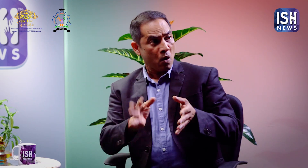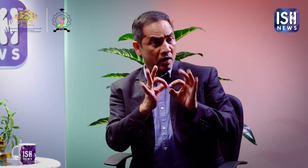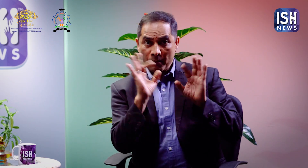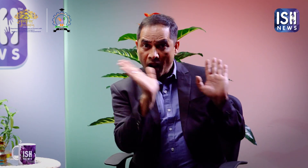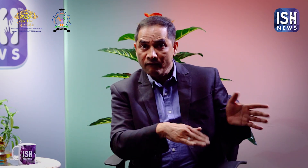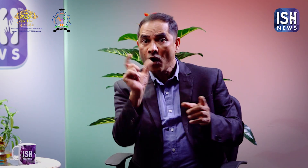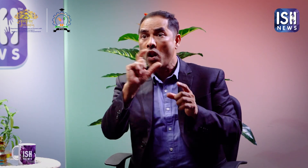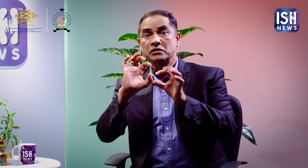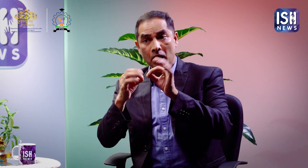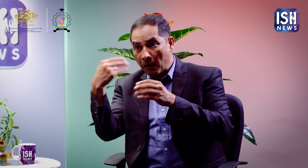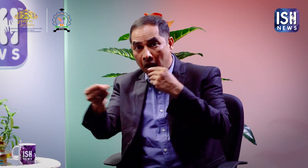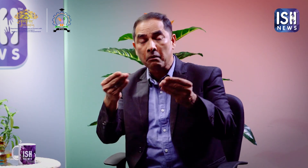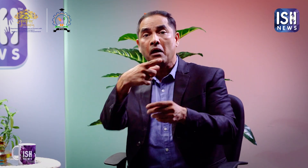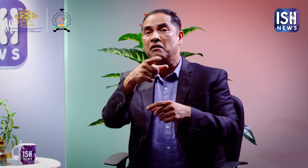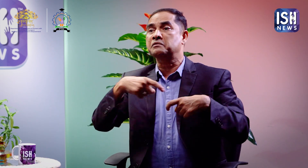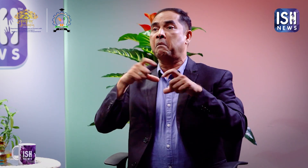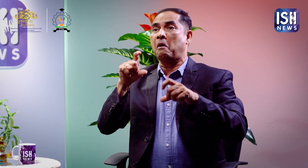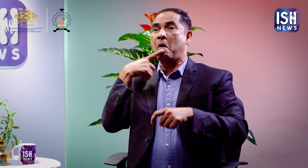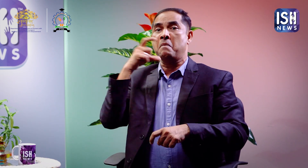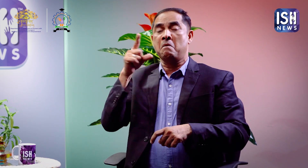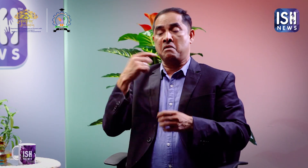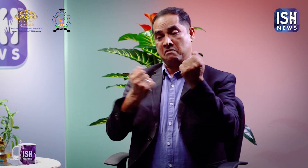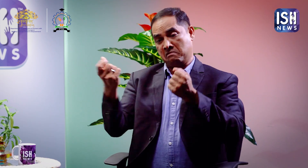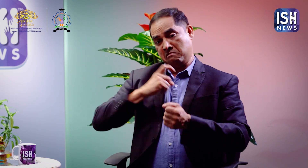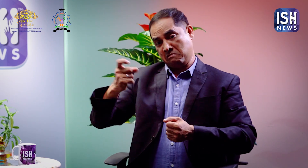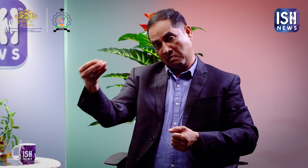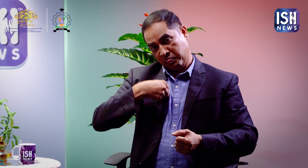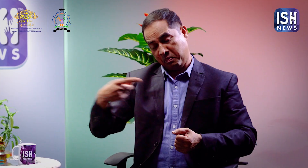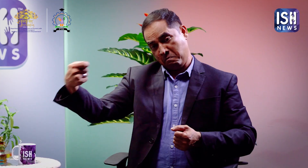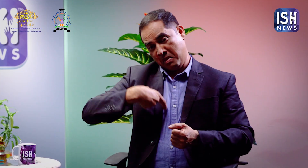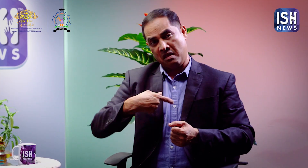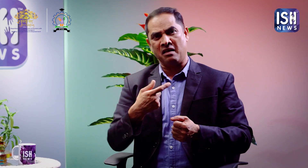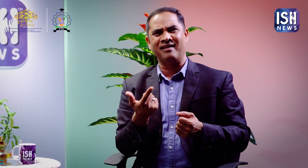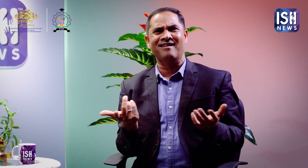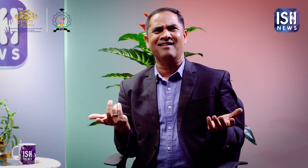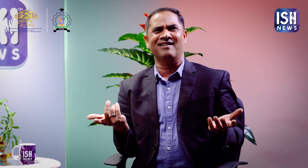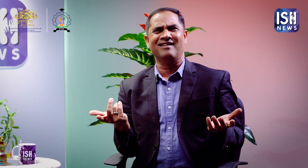Now, while some colleges provide interpreters, Deaf still complain about transportation or other inconveniences.